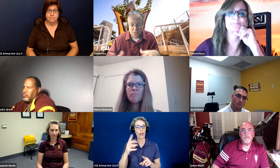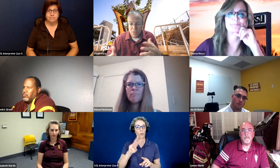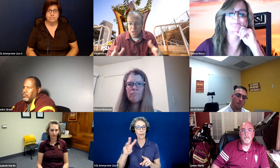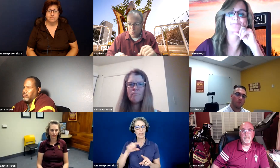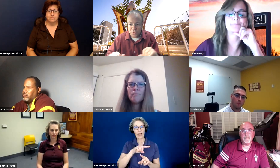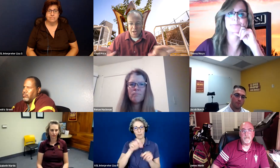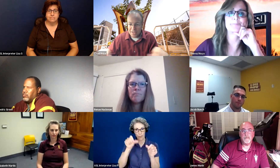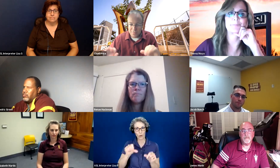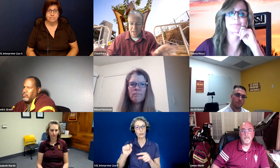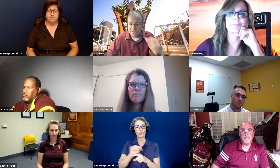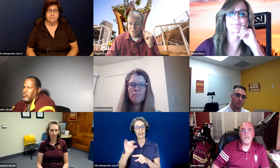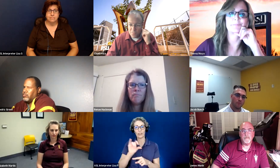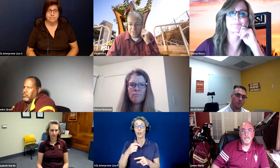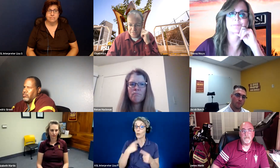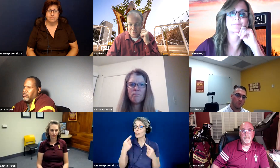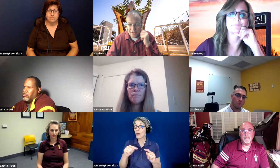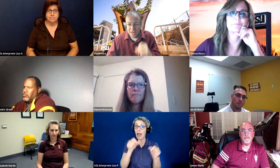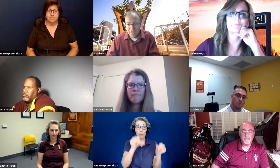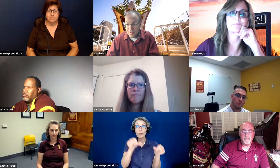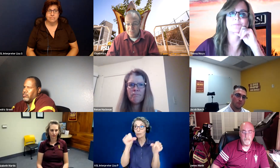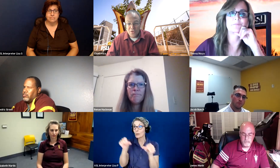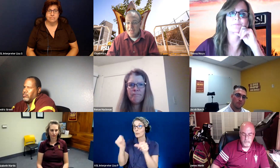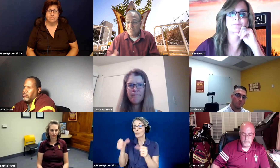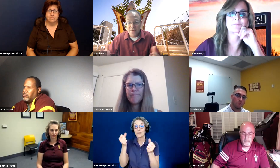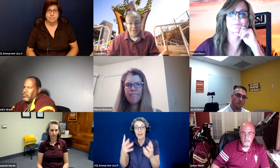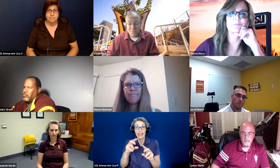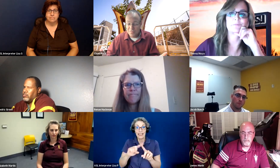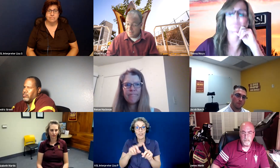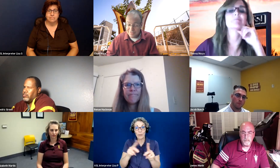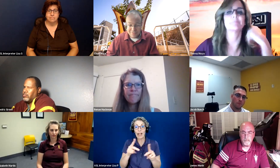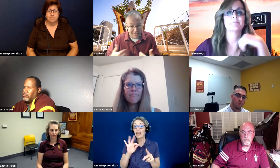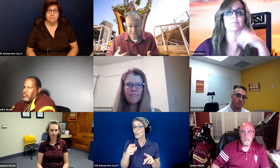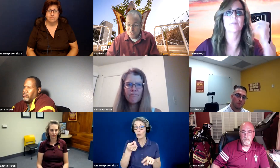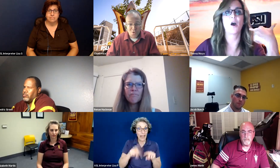So we try and get them in lots of different places. If you can't find them, let us know.